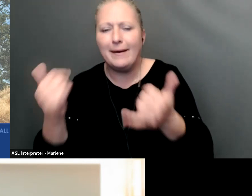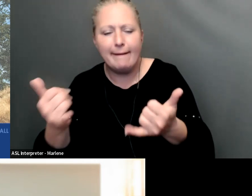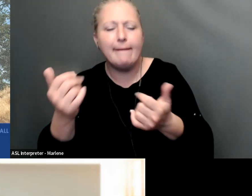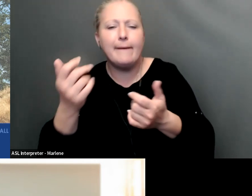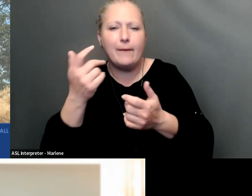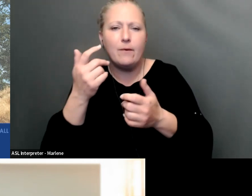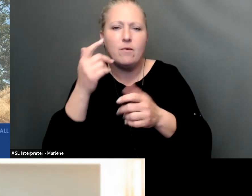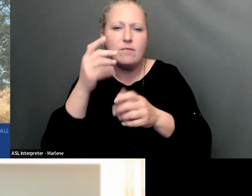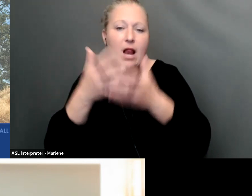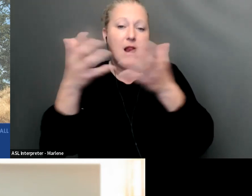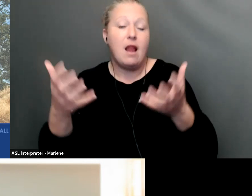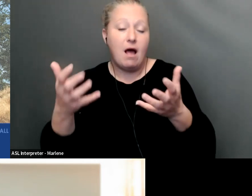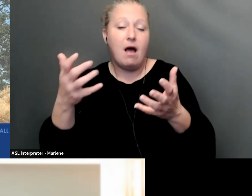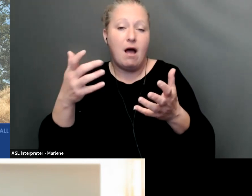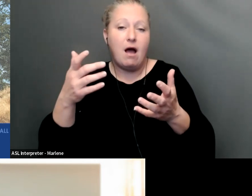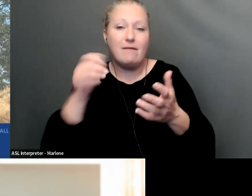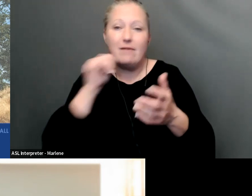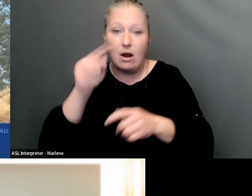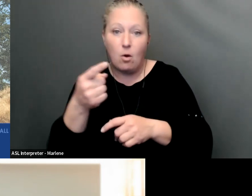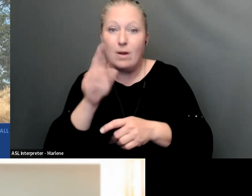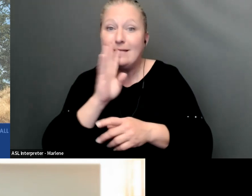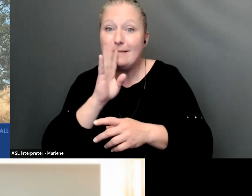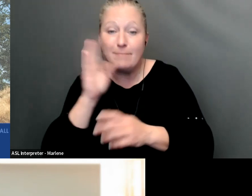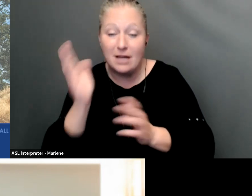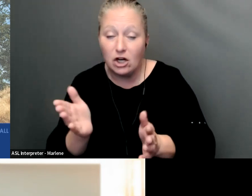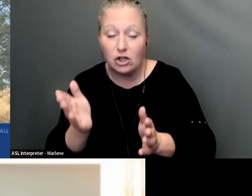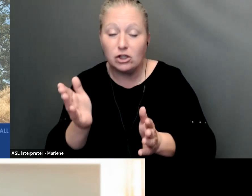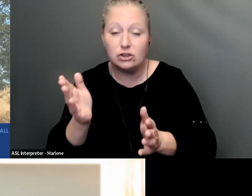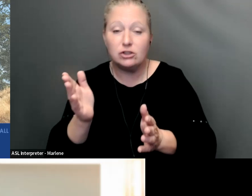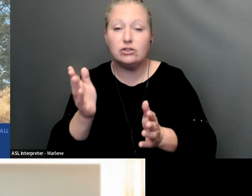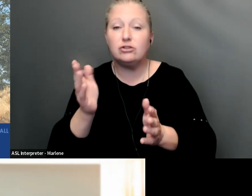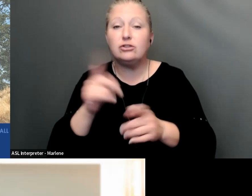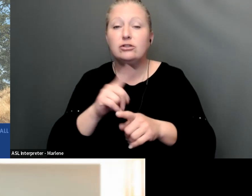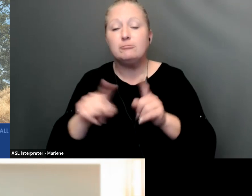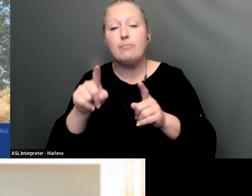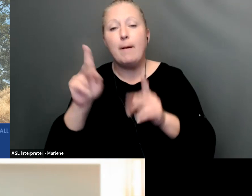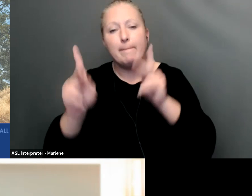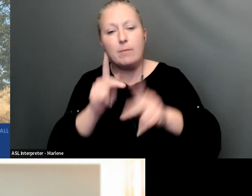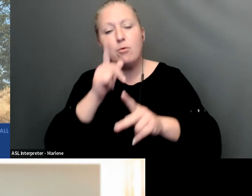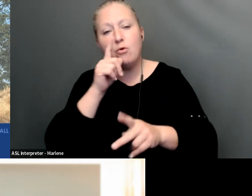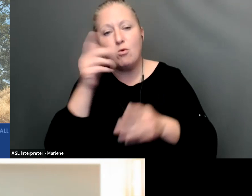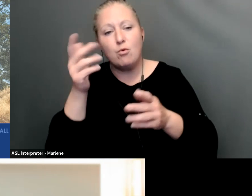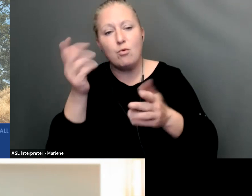a lot of the not just the speakers that we heard from, but the folks that are here in this space,